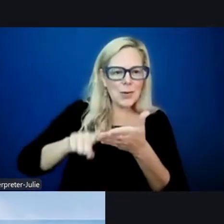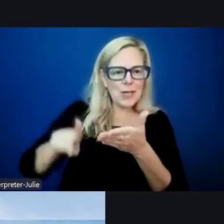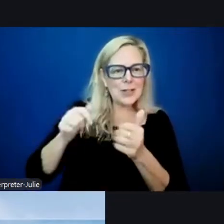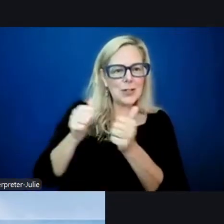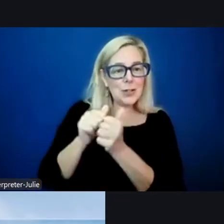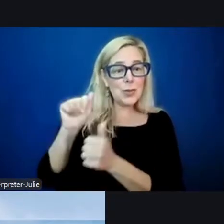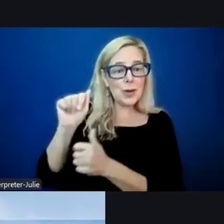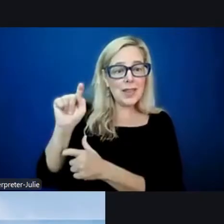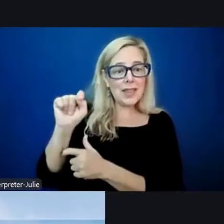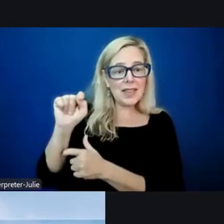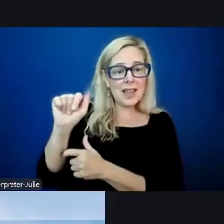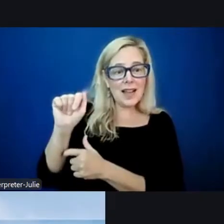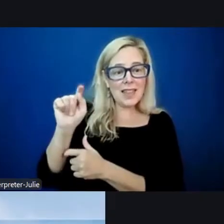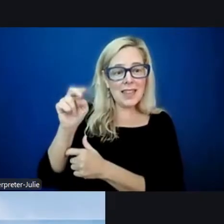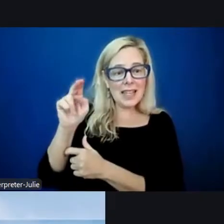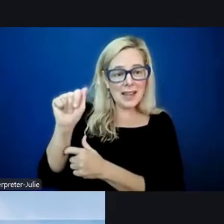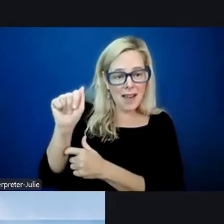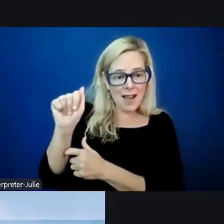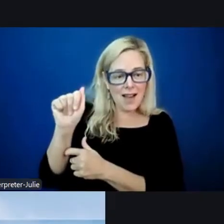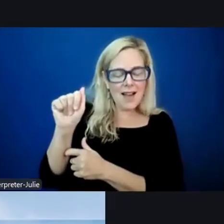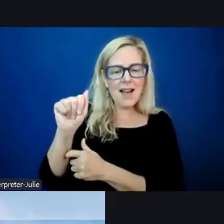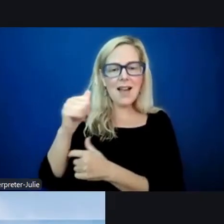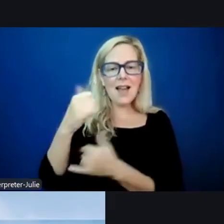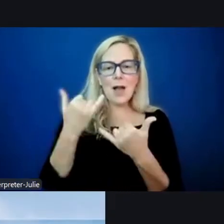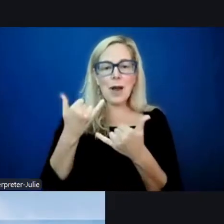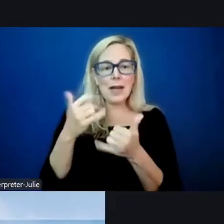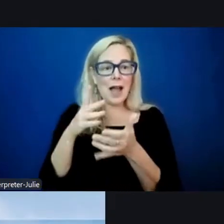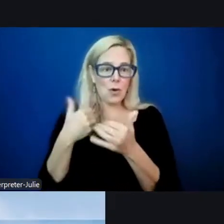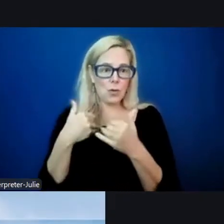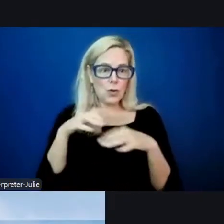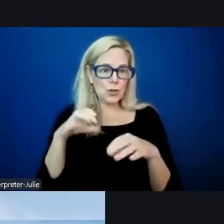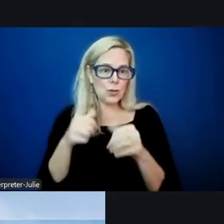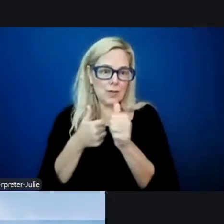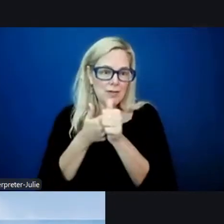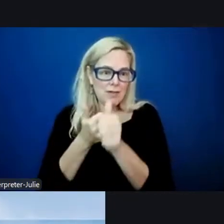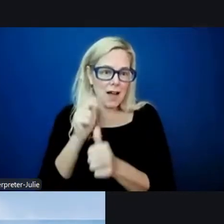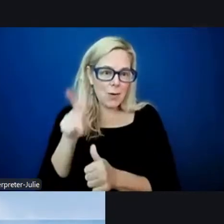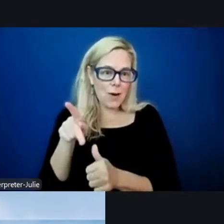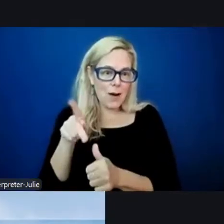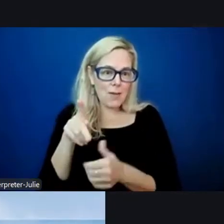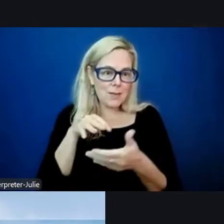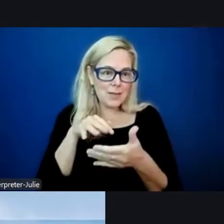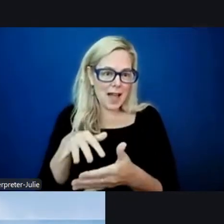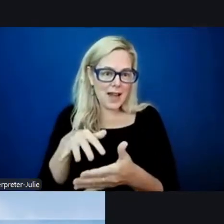By the way, we have a study right now, a follow-up study that we're doing. And so we are interviewing folks,